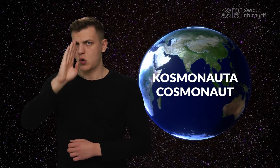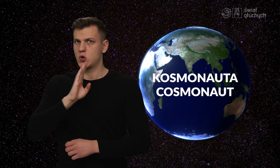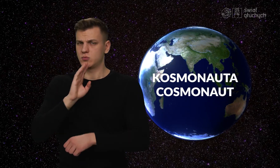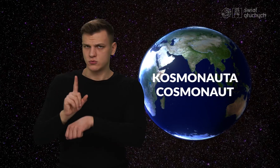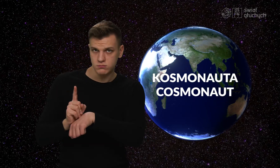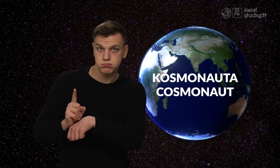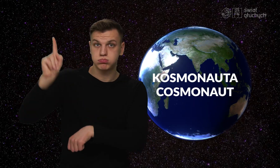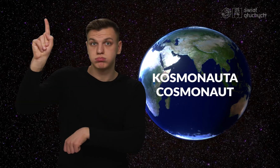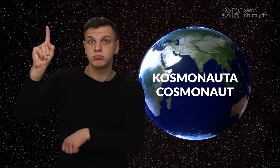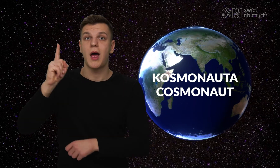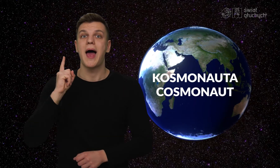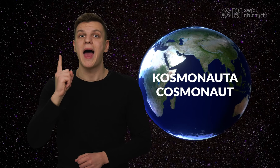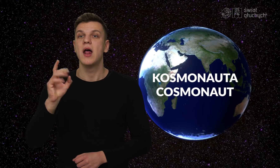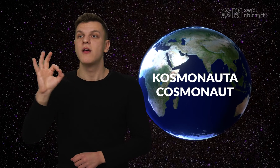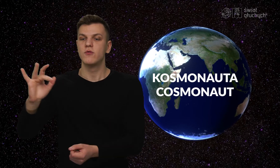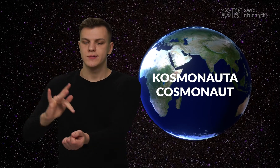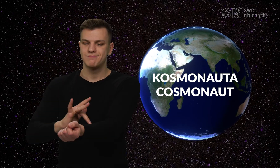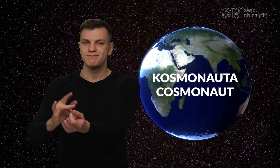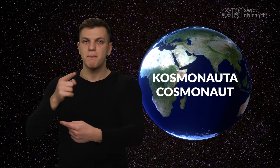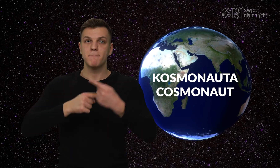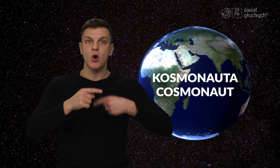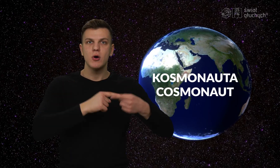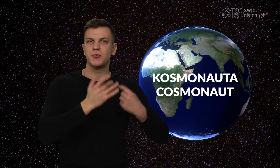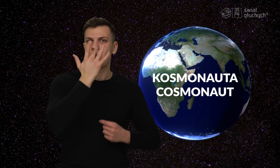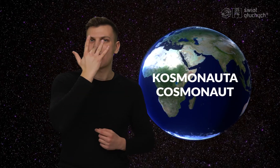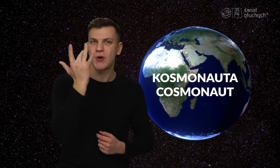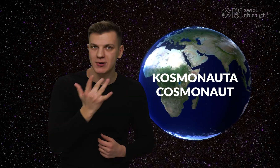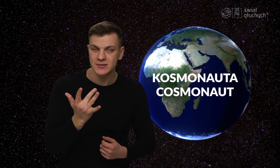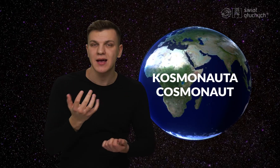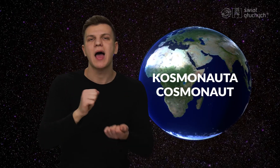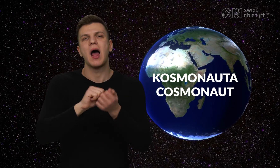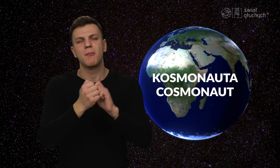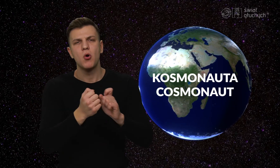flown into space and have Russian citizenship